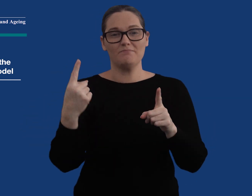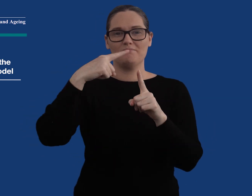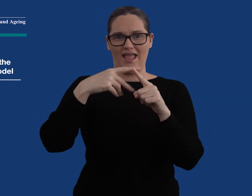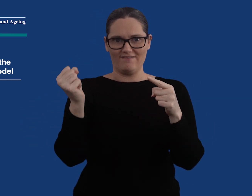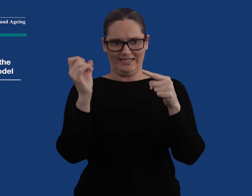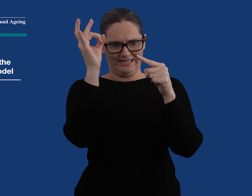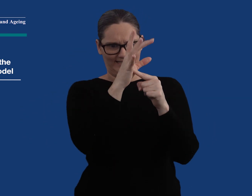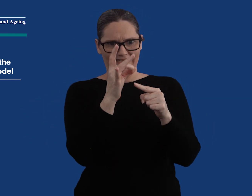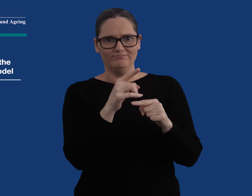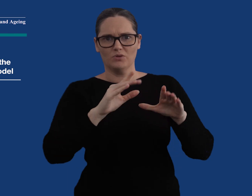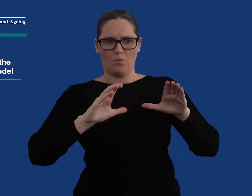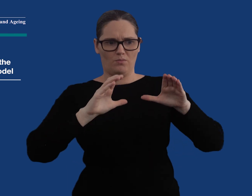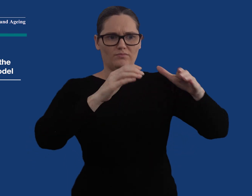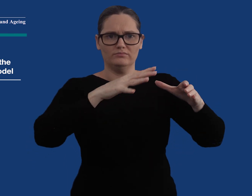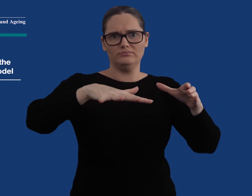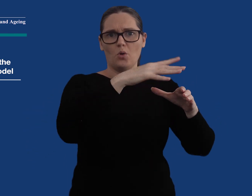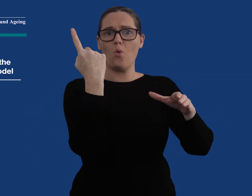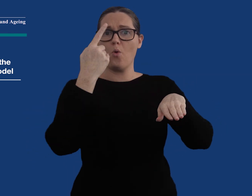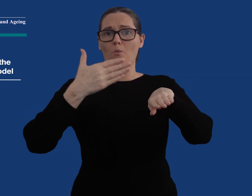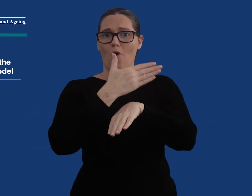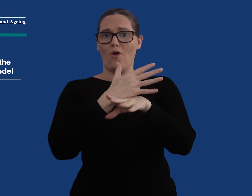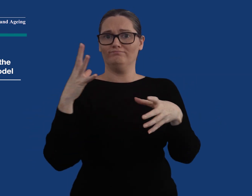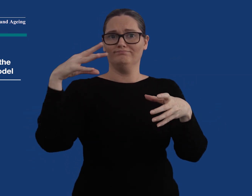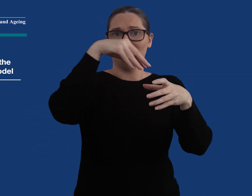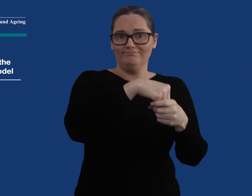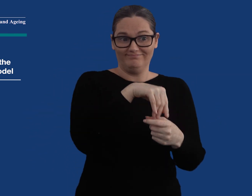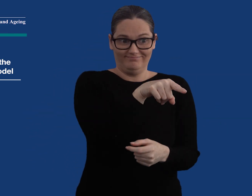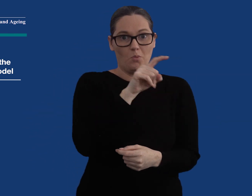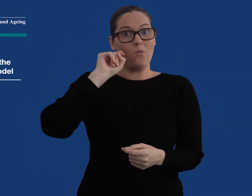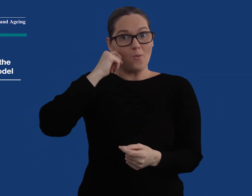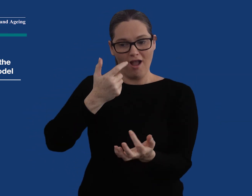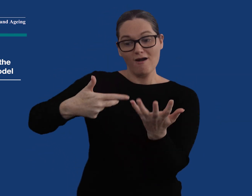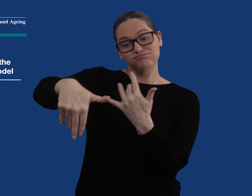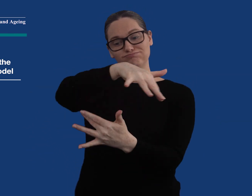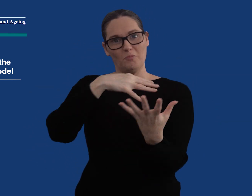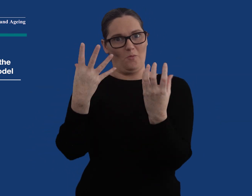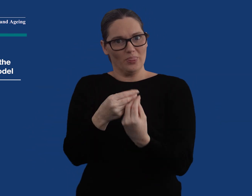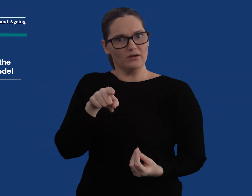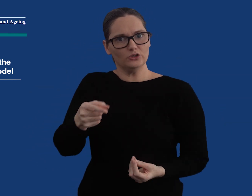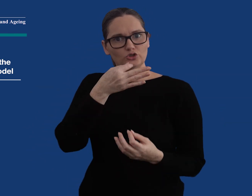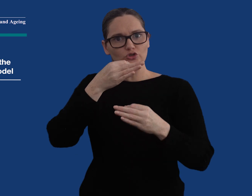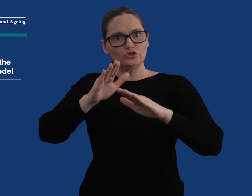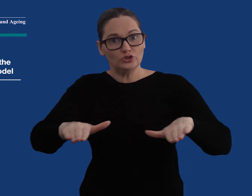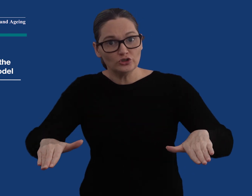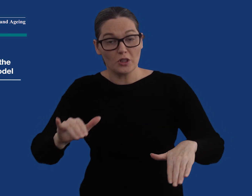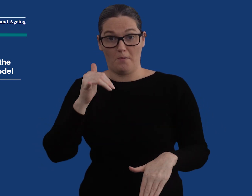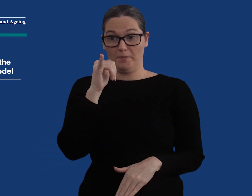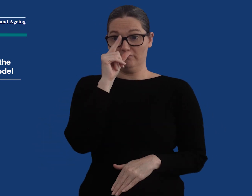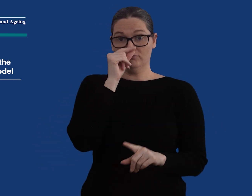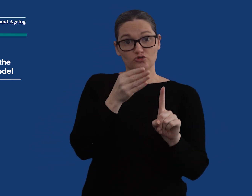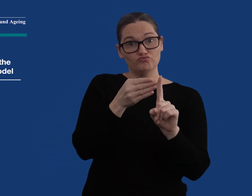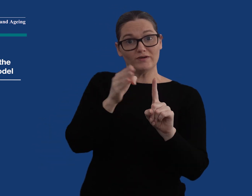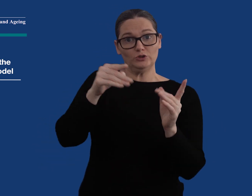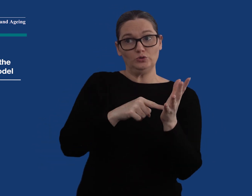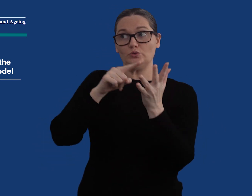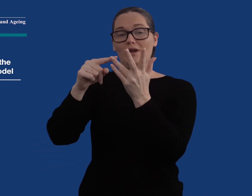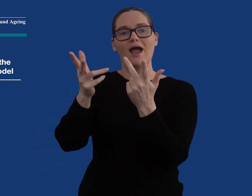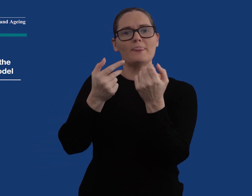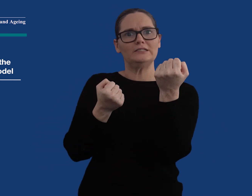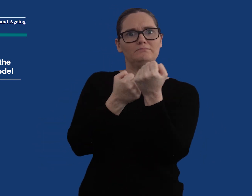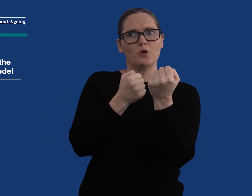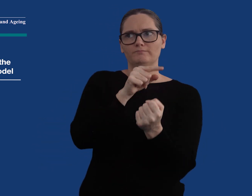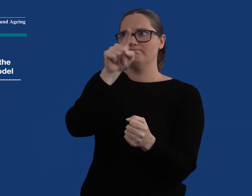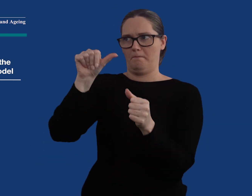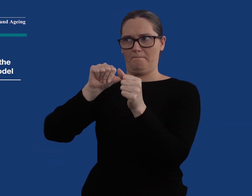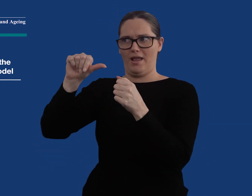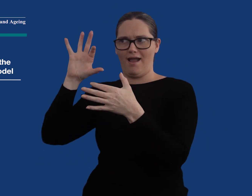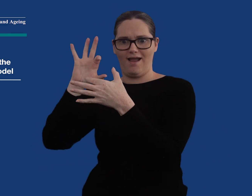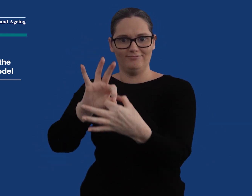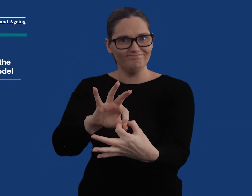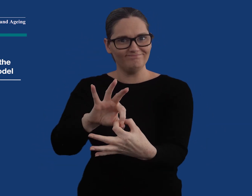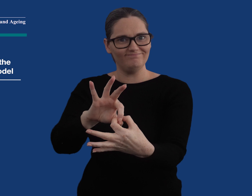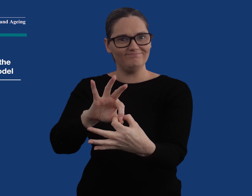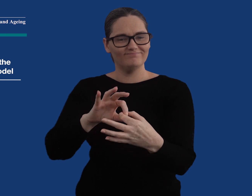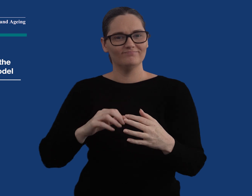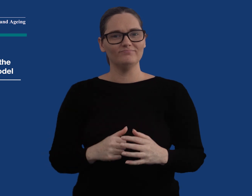and key workforces who interact with, or may refer, children for supports.